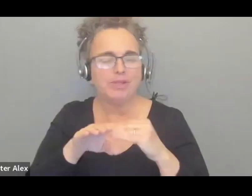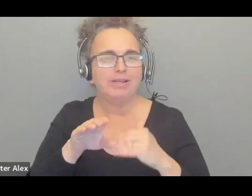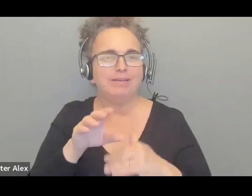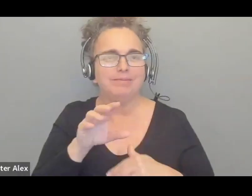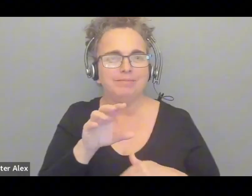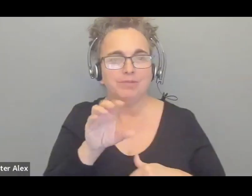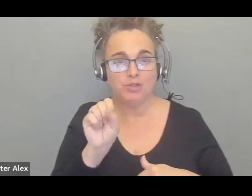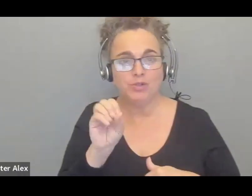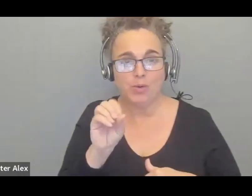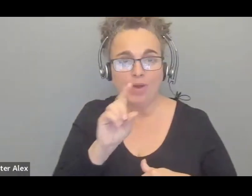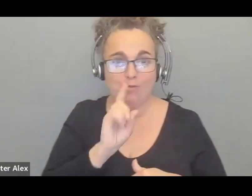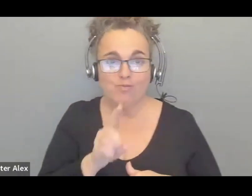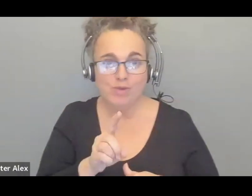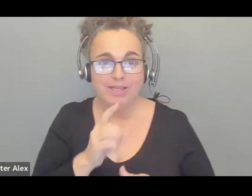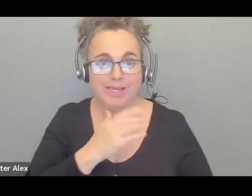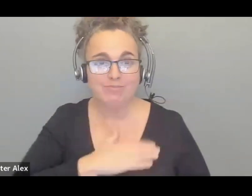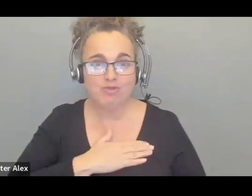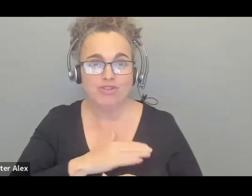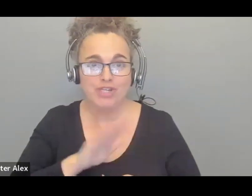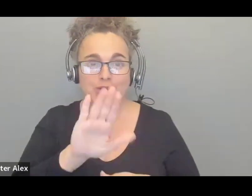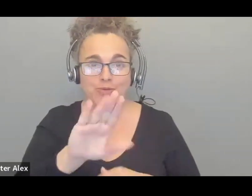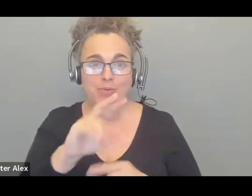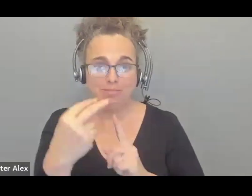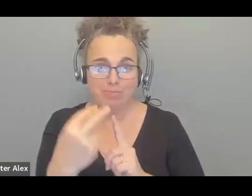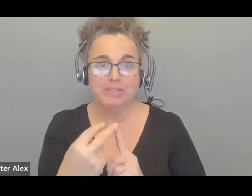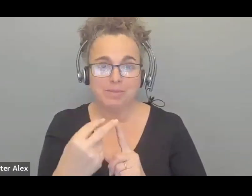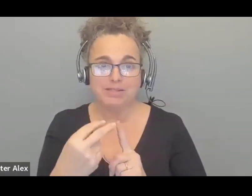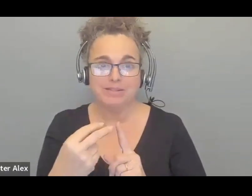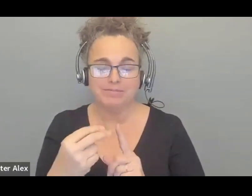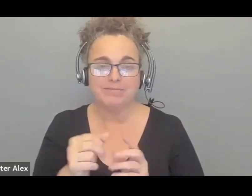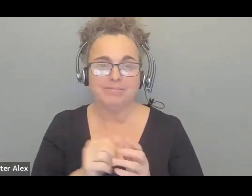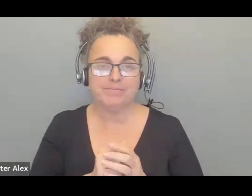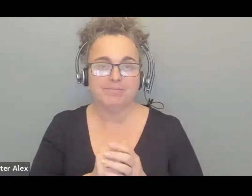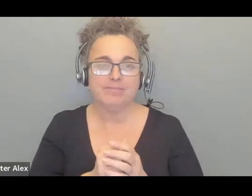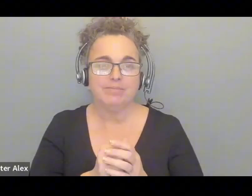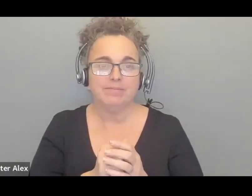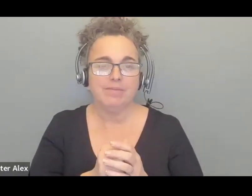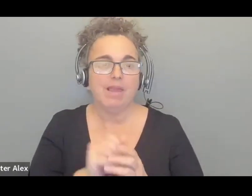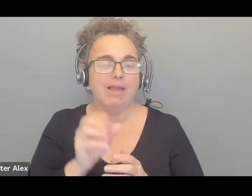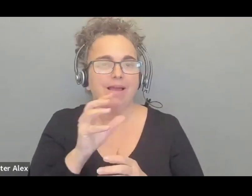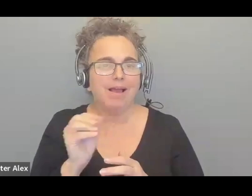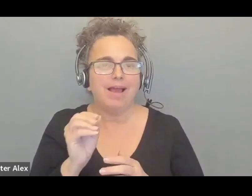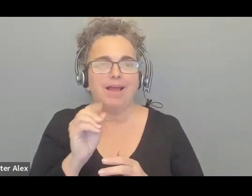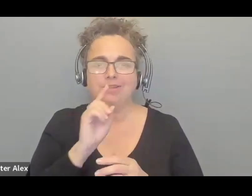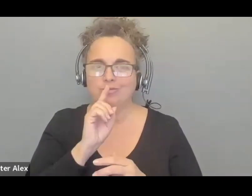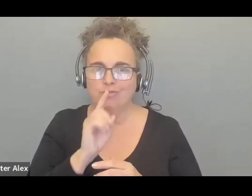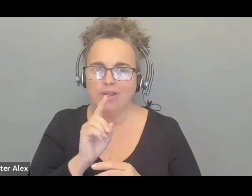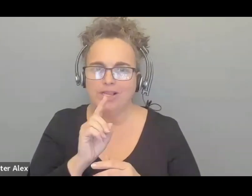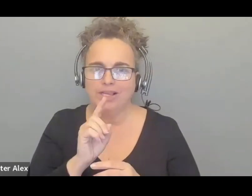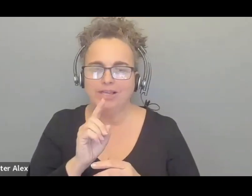So I really, really appreciate that perspective. And it's very likely that many